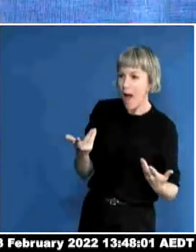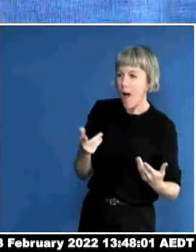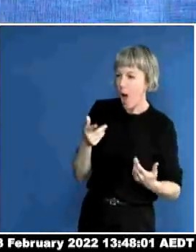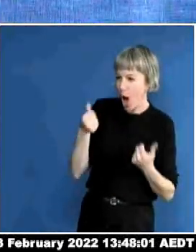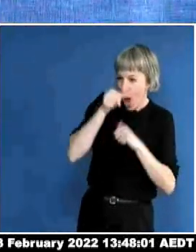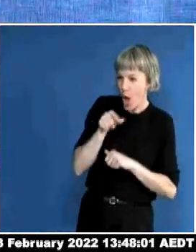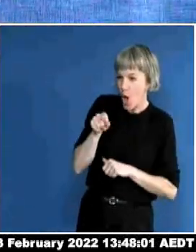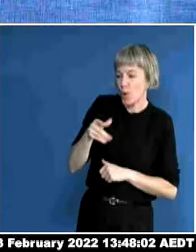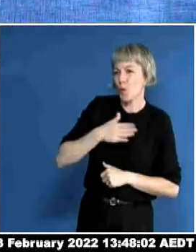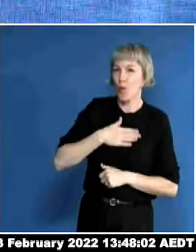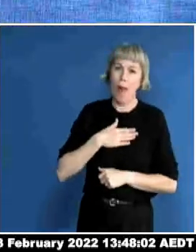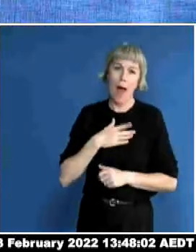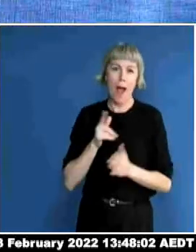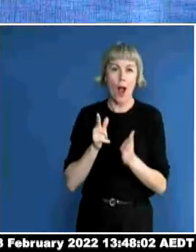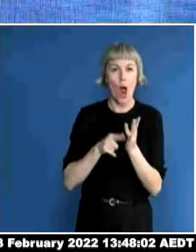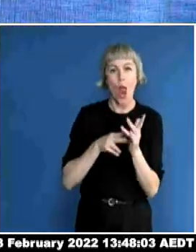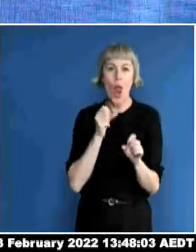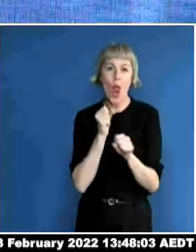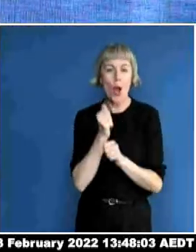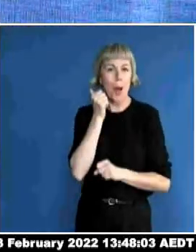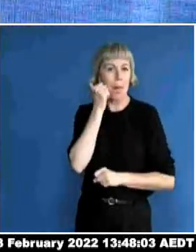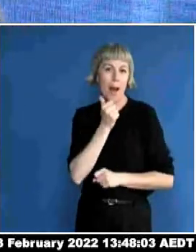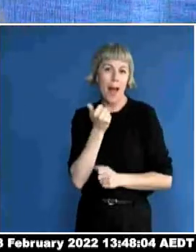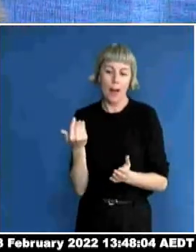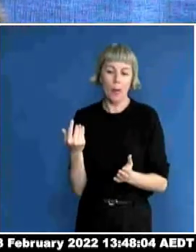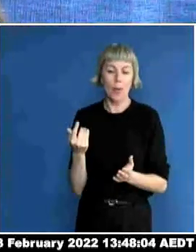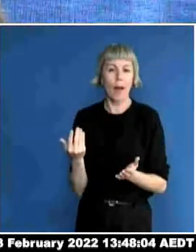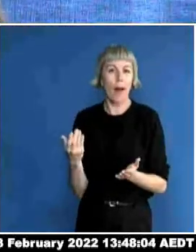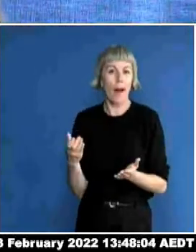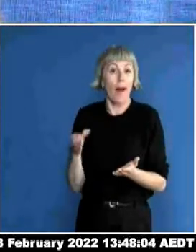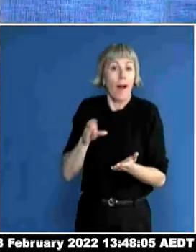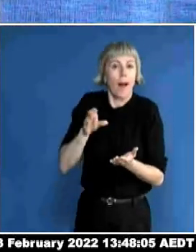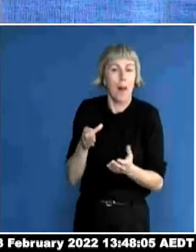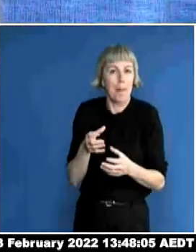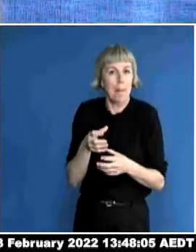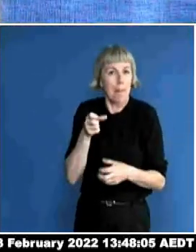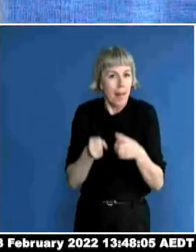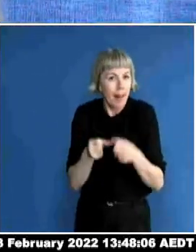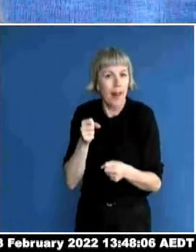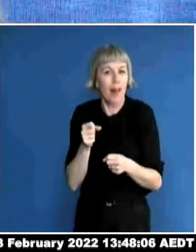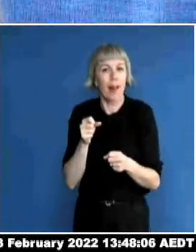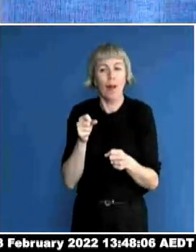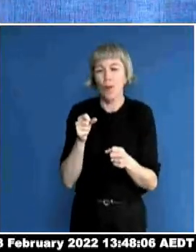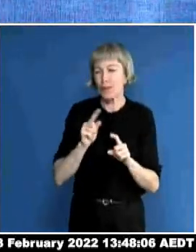of milk or the Piccolo" and you really wanted to have that connection with the customers. Was that important to you?